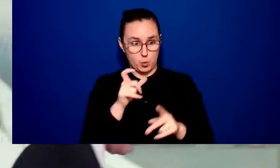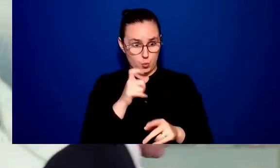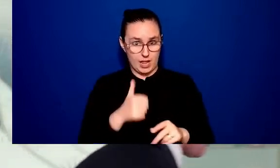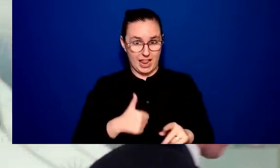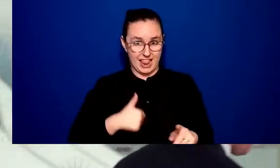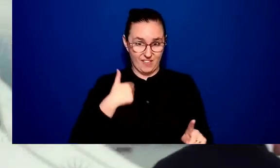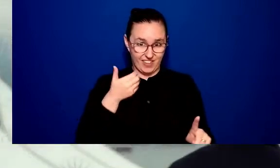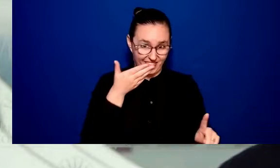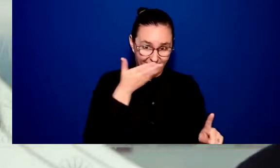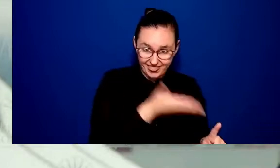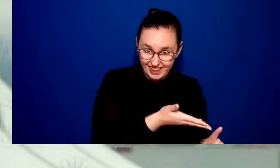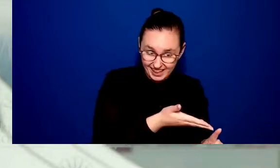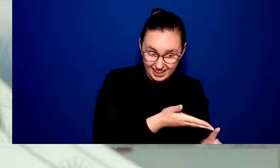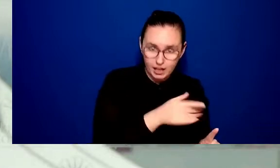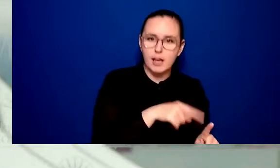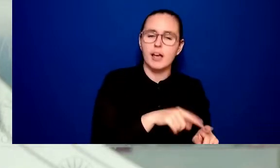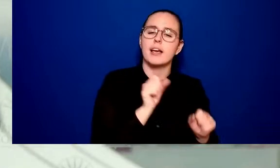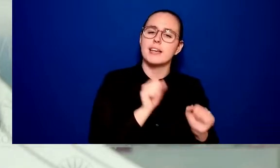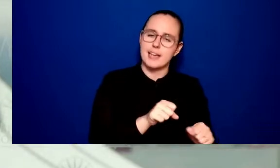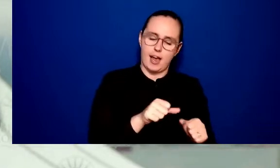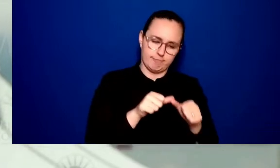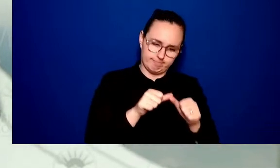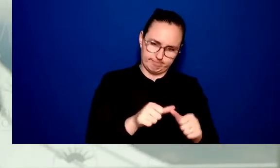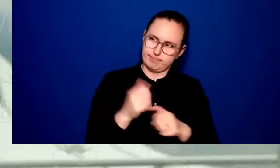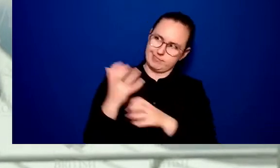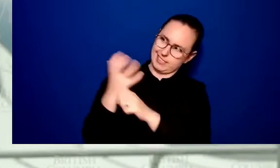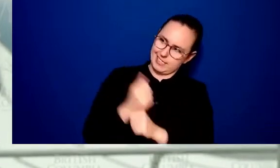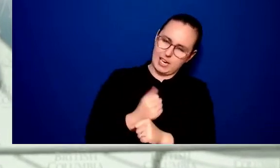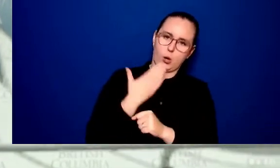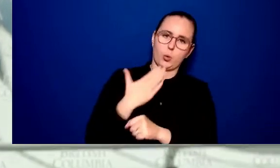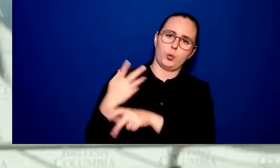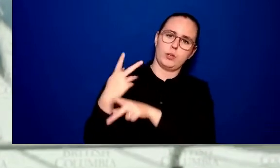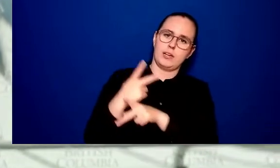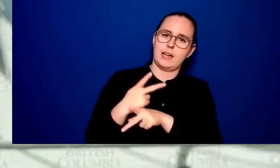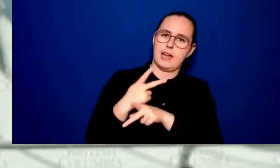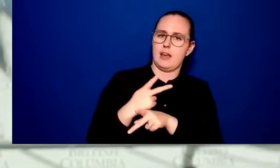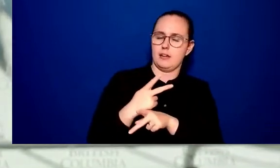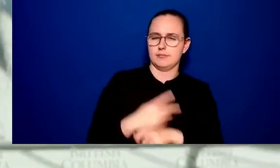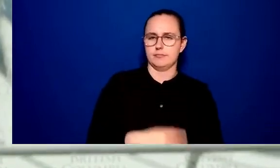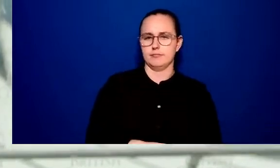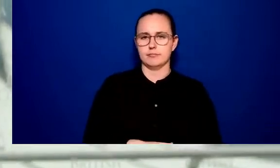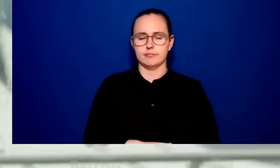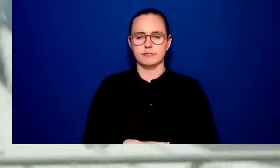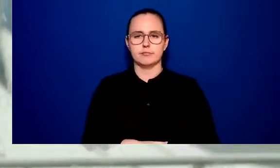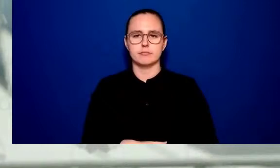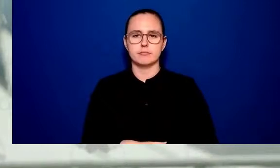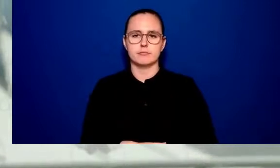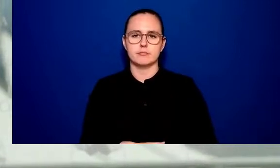Did you have a follow up? Uh